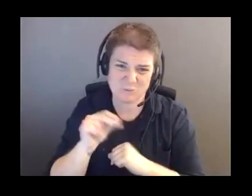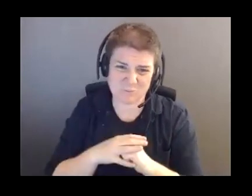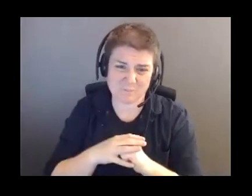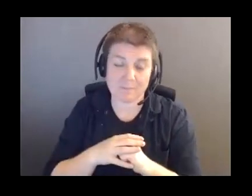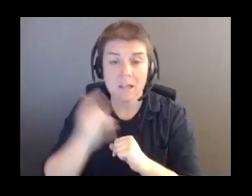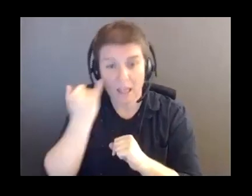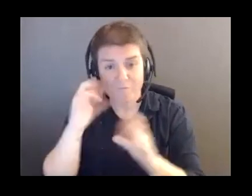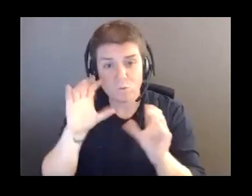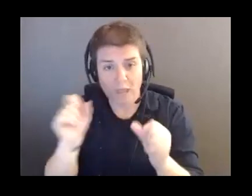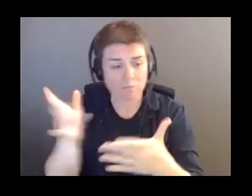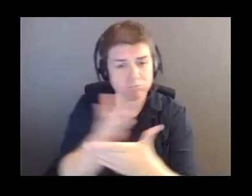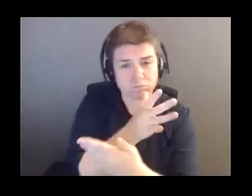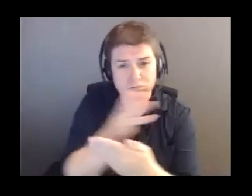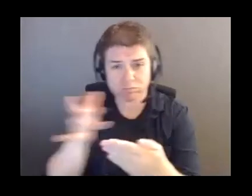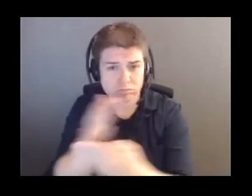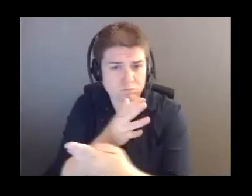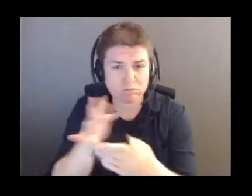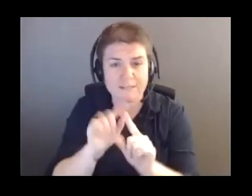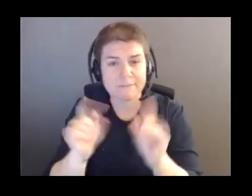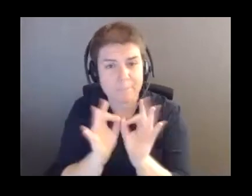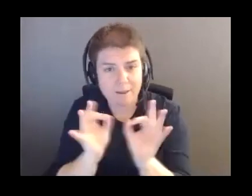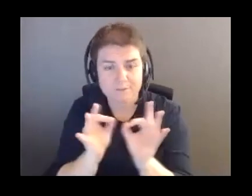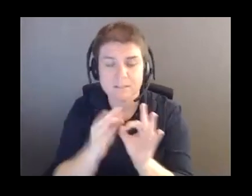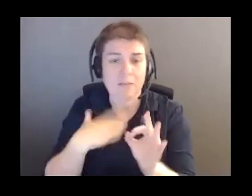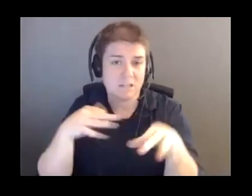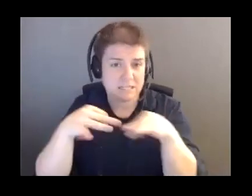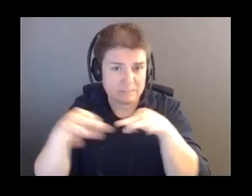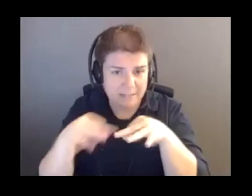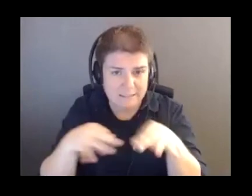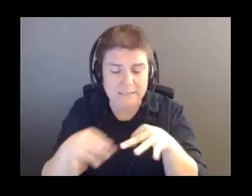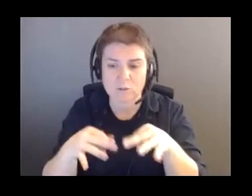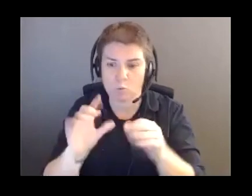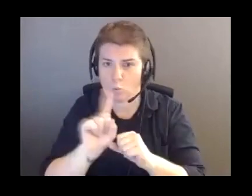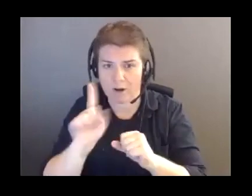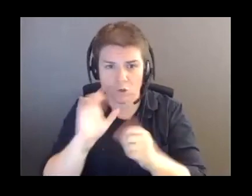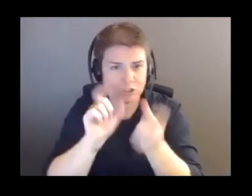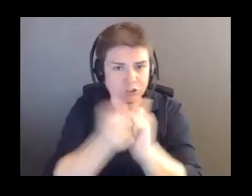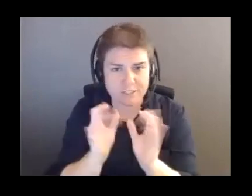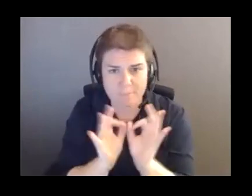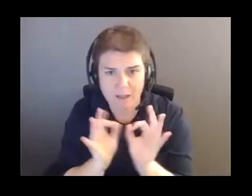expenses, or you can provide an alternate budget. But assessors won't be able to guess